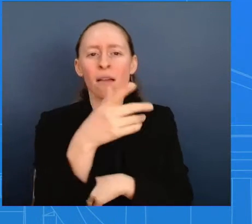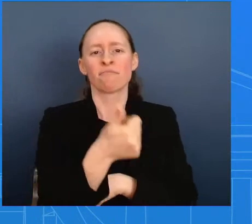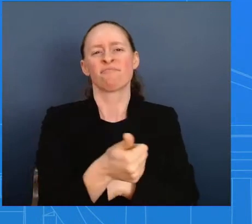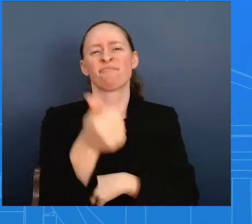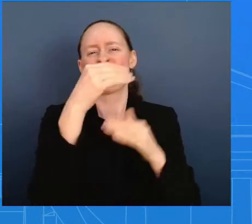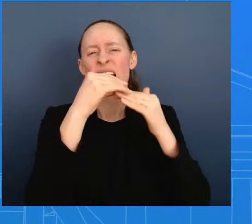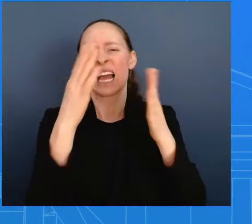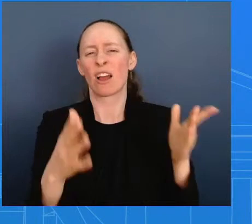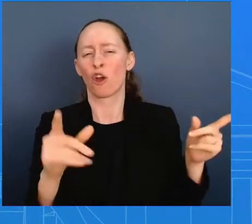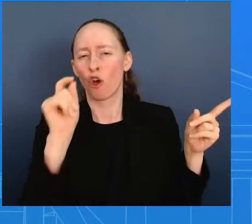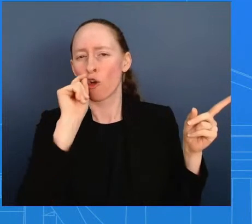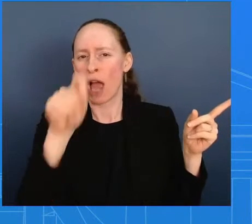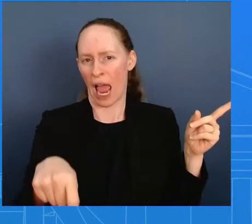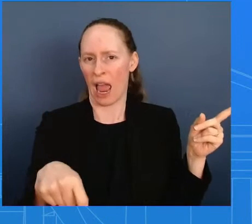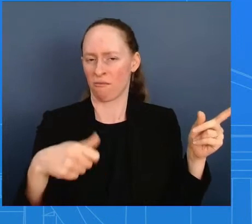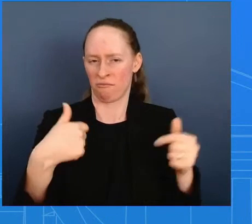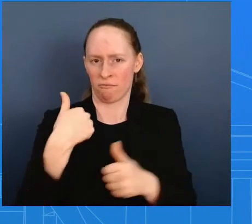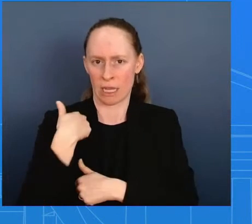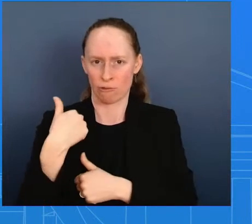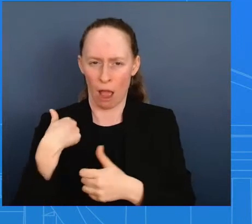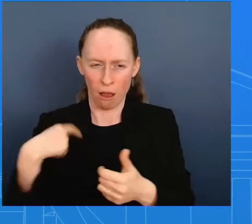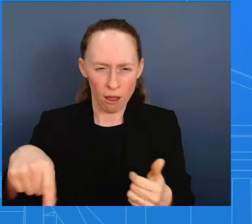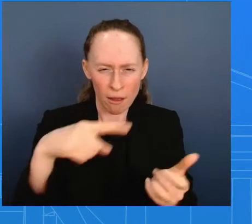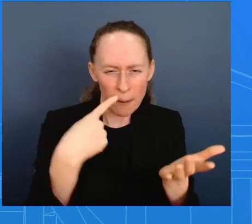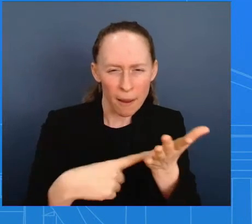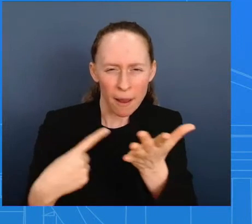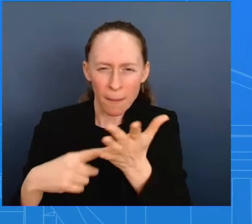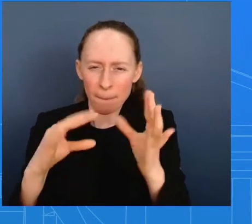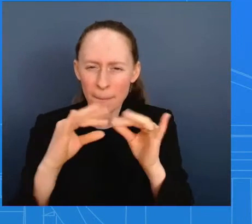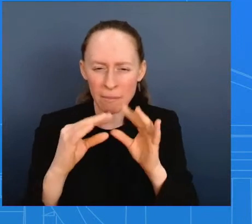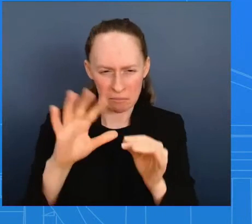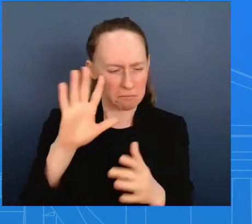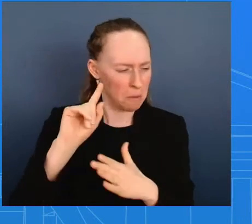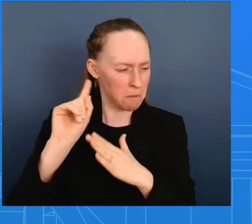We spoke for 90 minutes. It was a detailed conversation about the situation on the front,